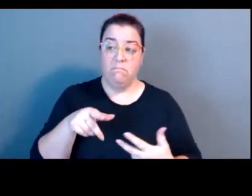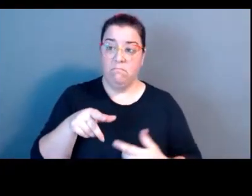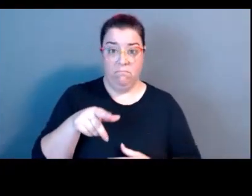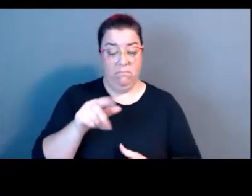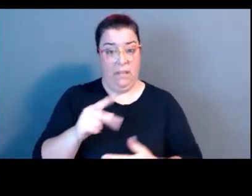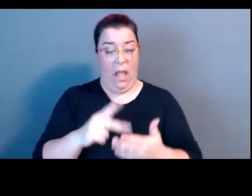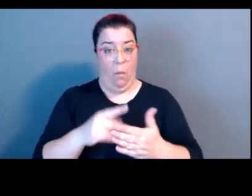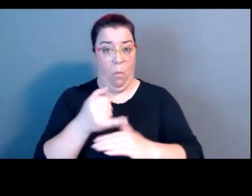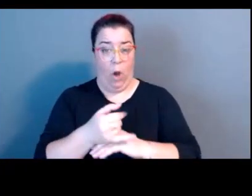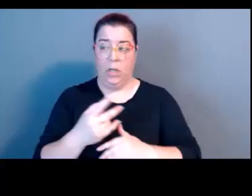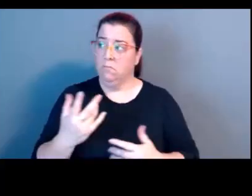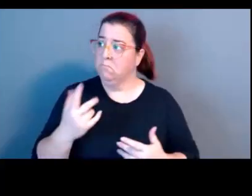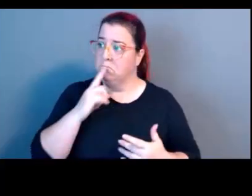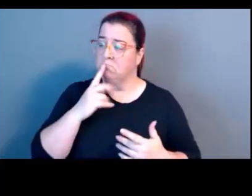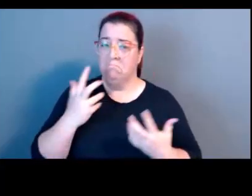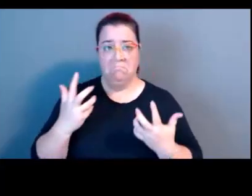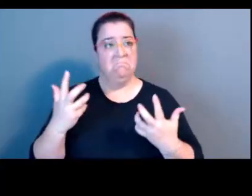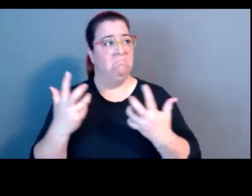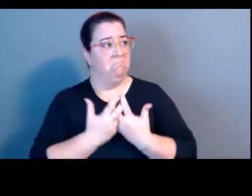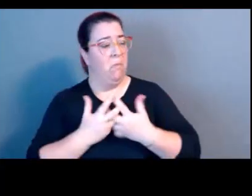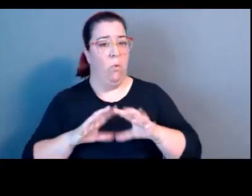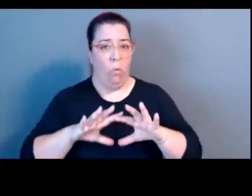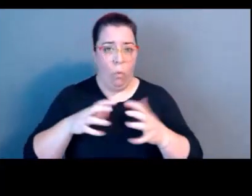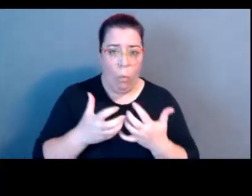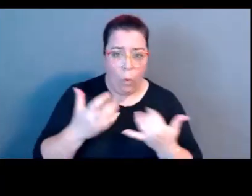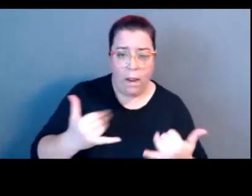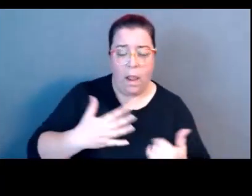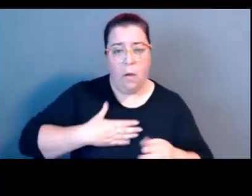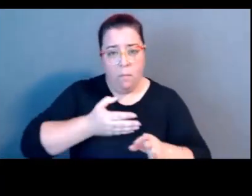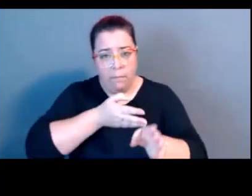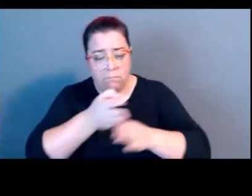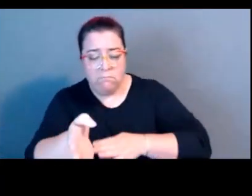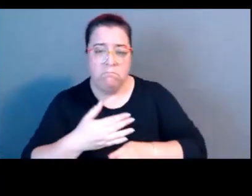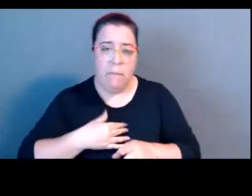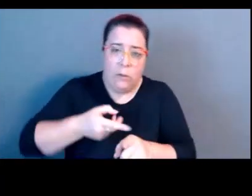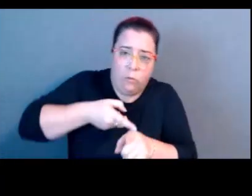with regard to your arts practice and your career. This sub-criteria is out of 10.